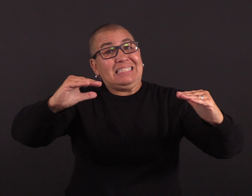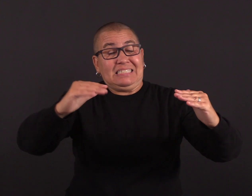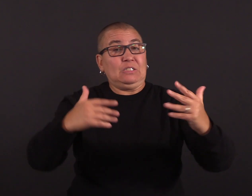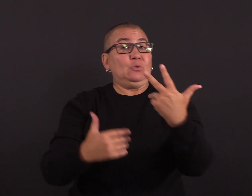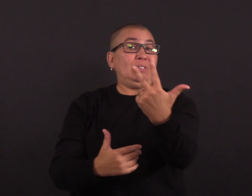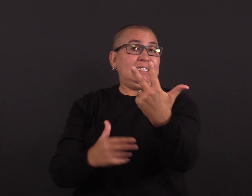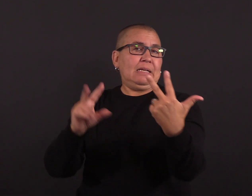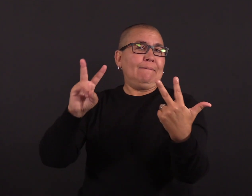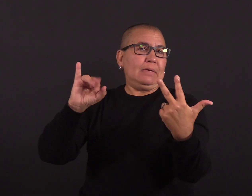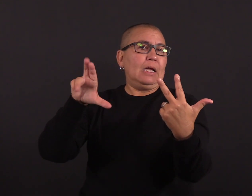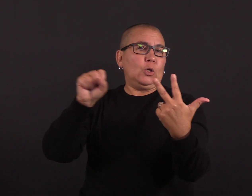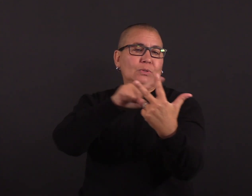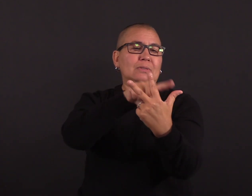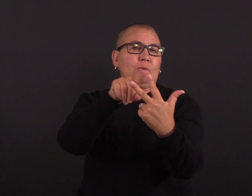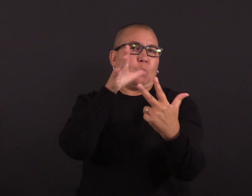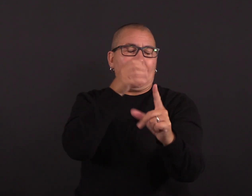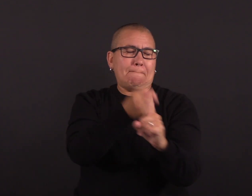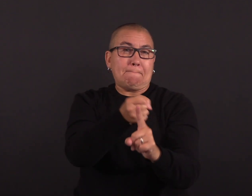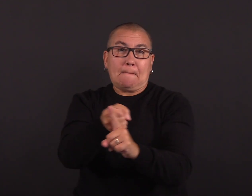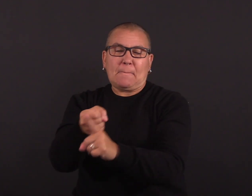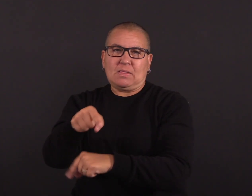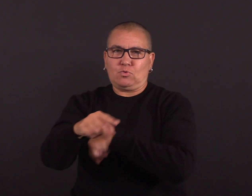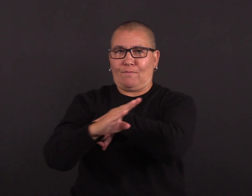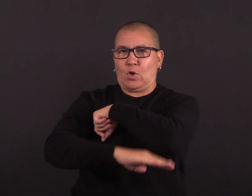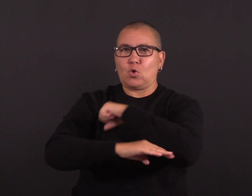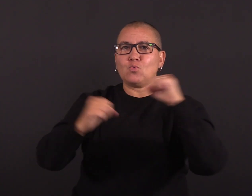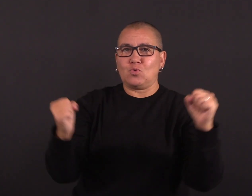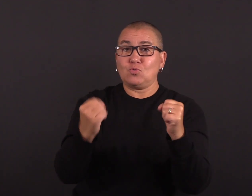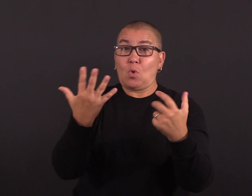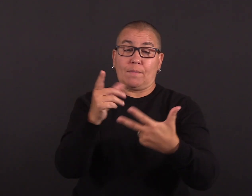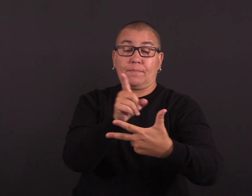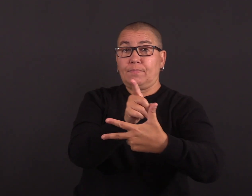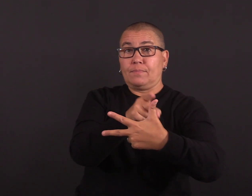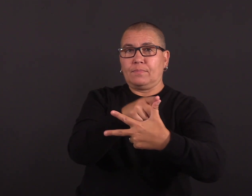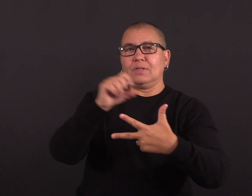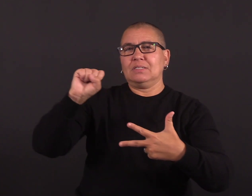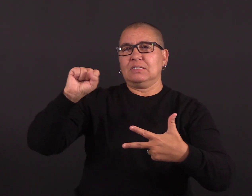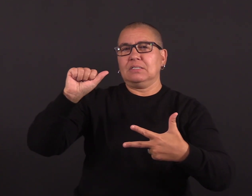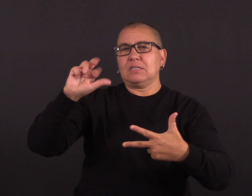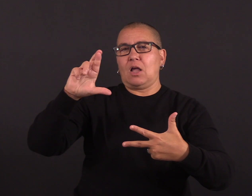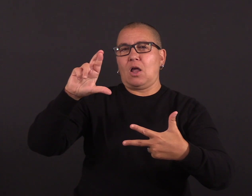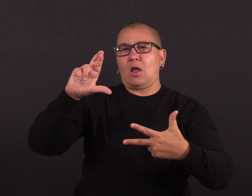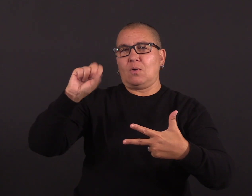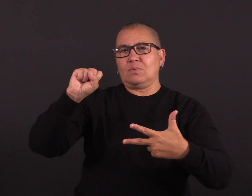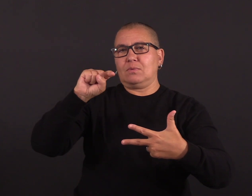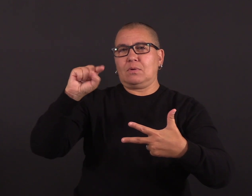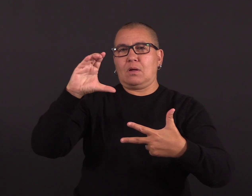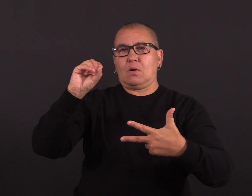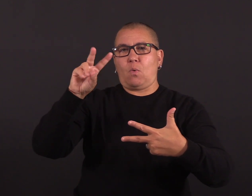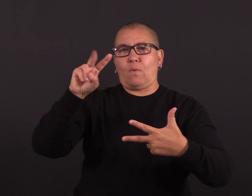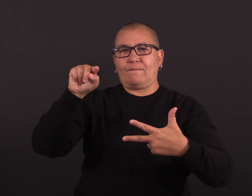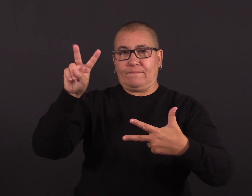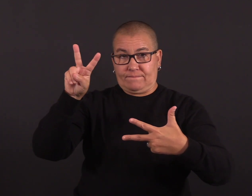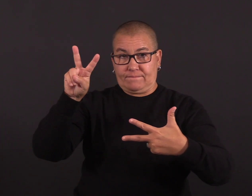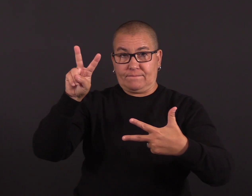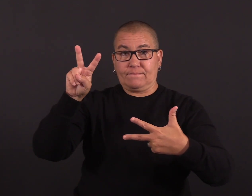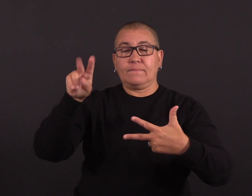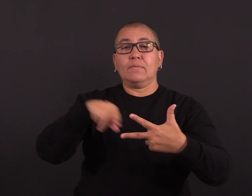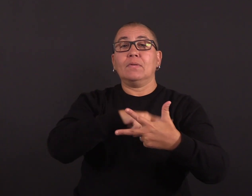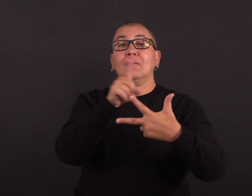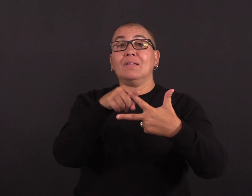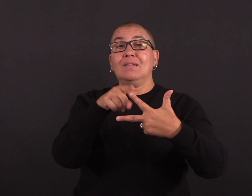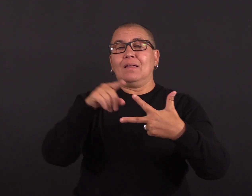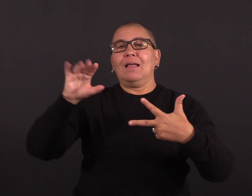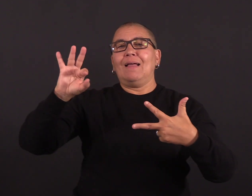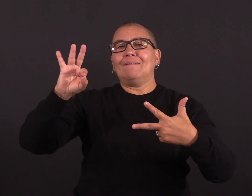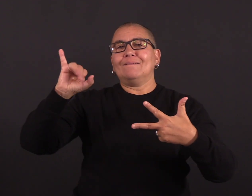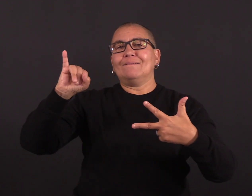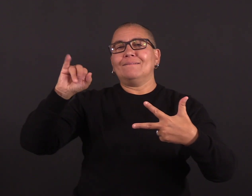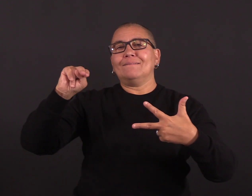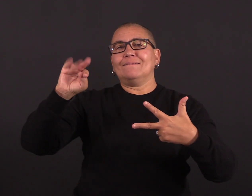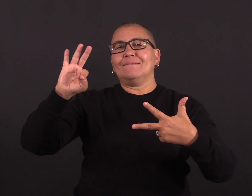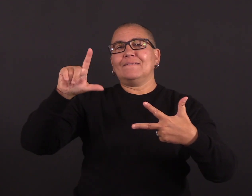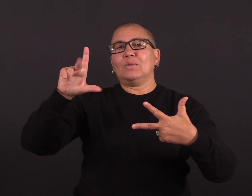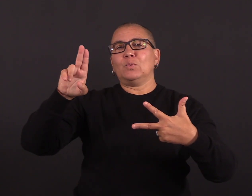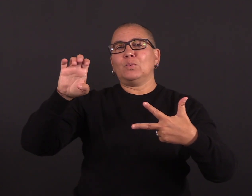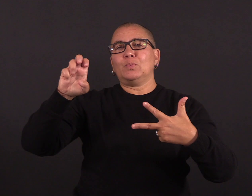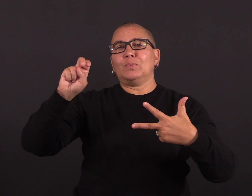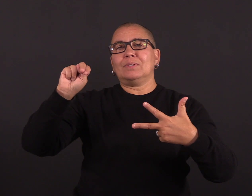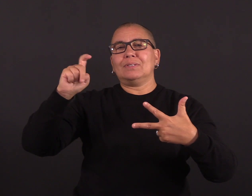seasons has contributed to fears of a “tripledemic” for the last three years.